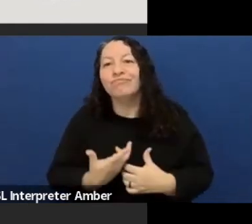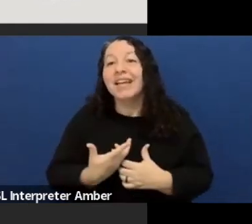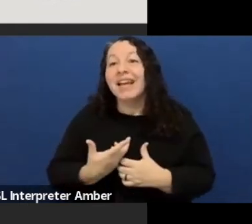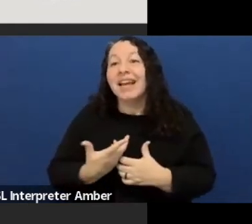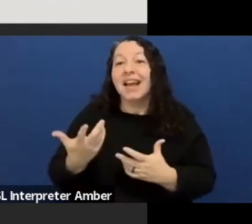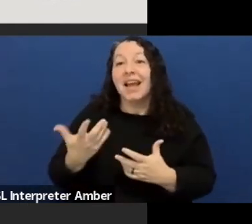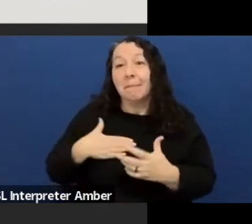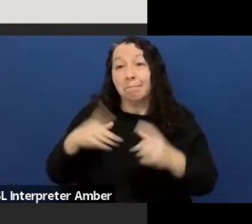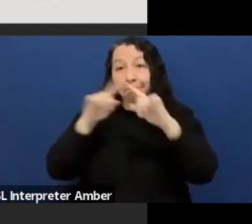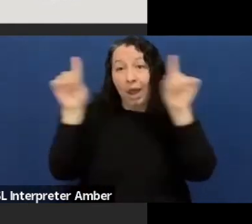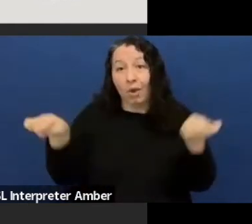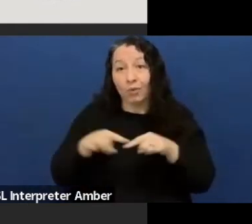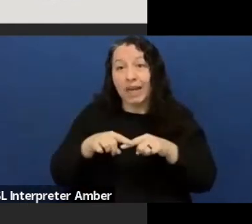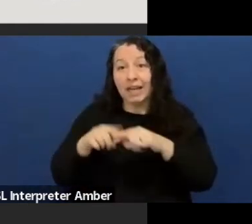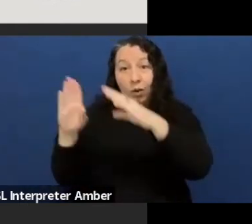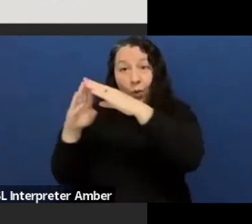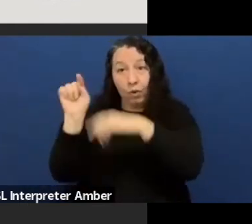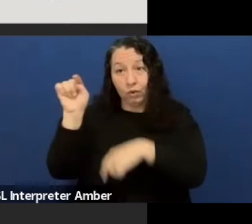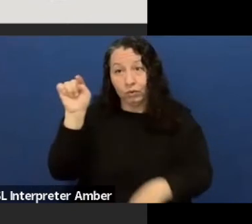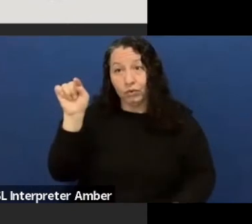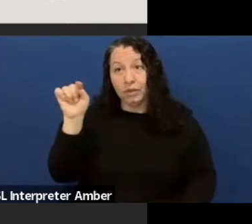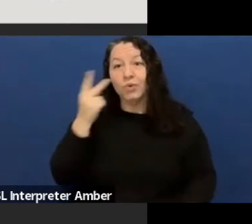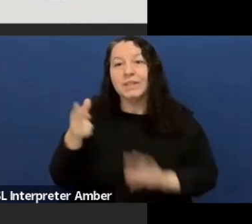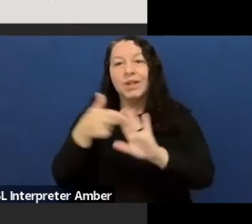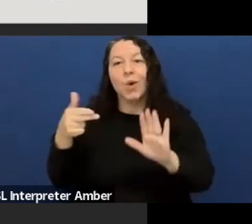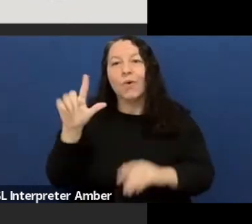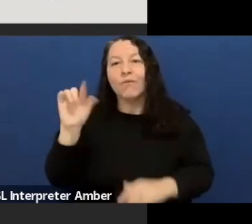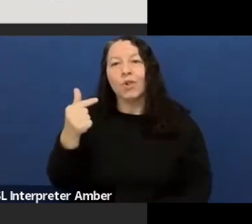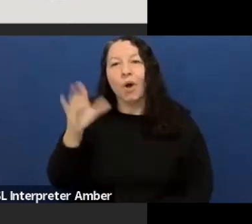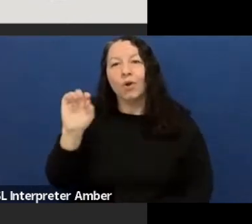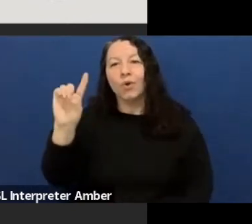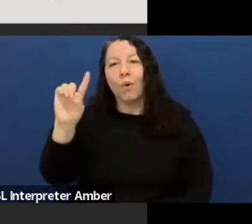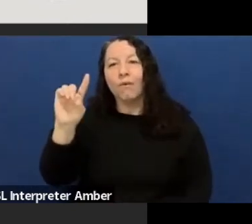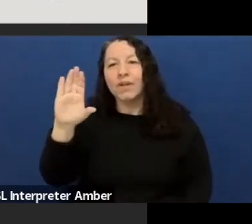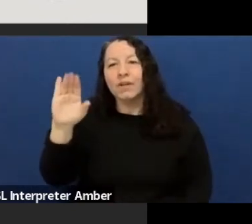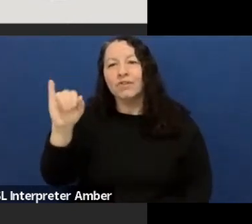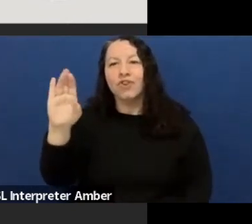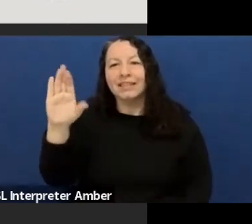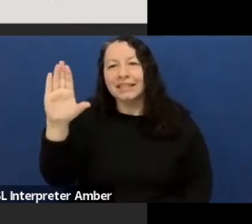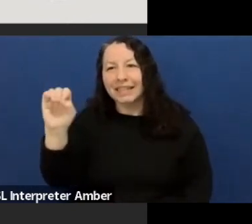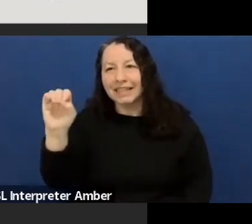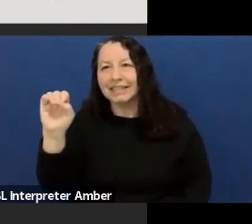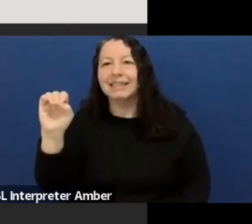pullover sweater. And in the corner of my screen is the logo for Long COVID Justice,